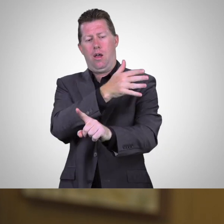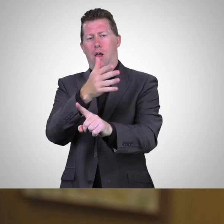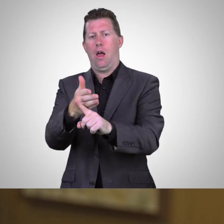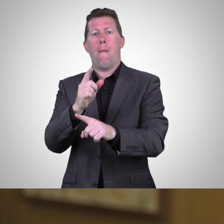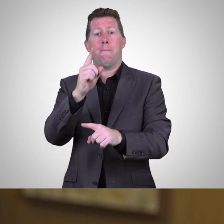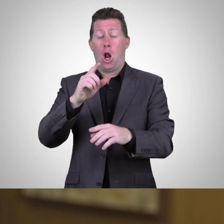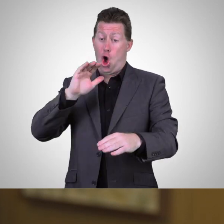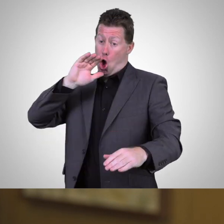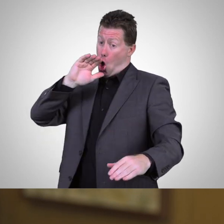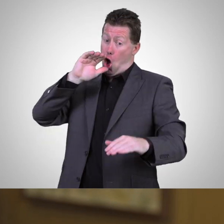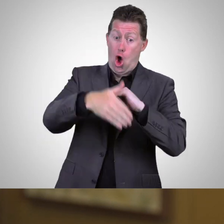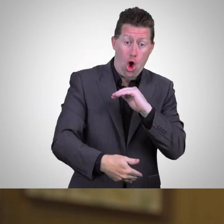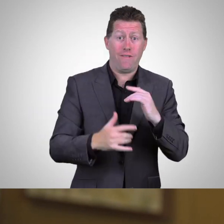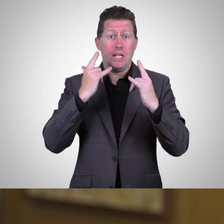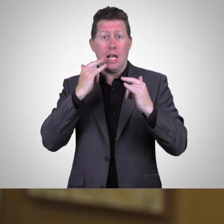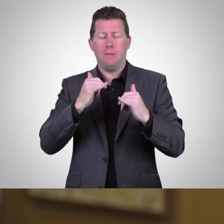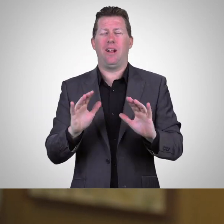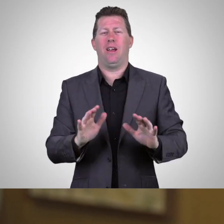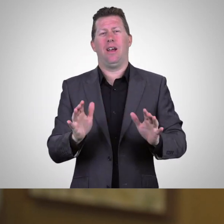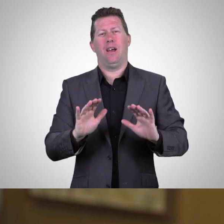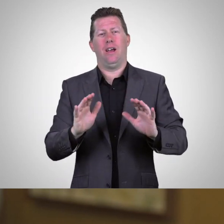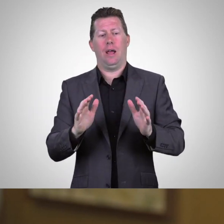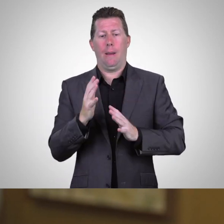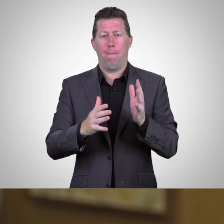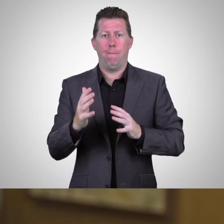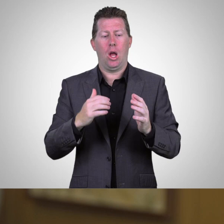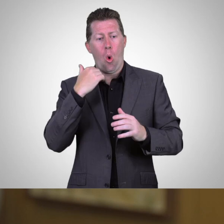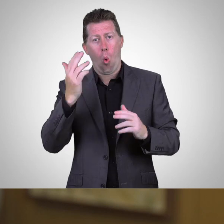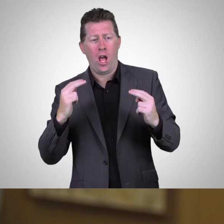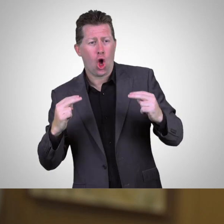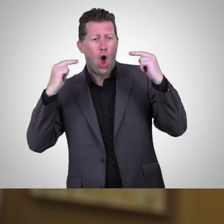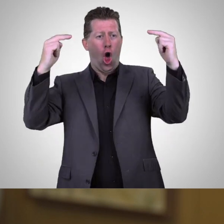overly assessed so that the students don't always get a high weighting of marks on,